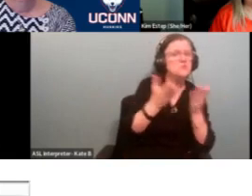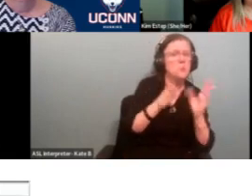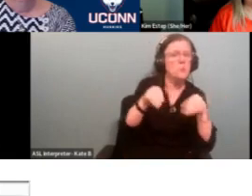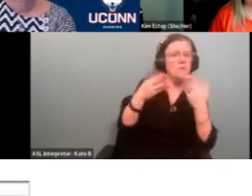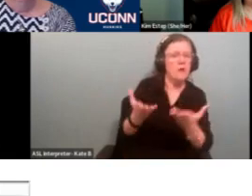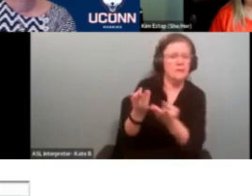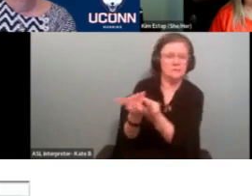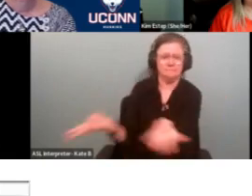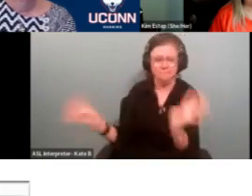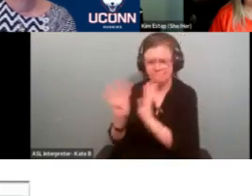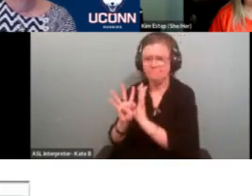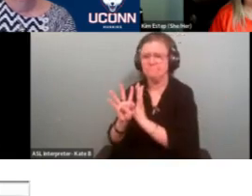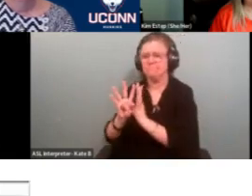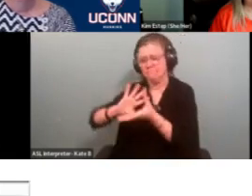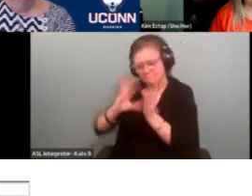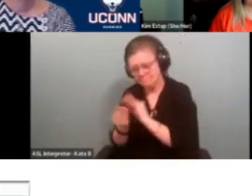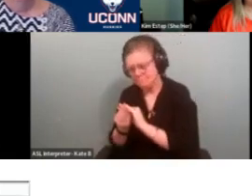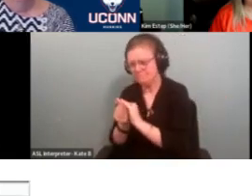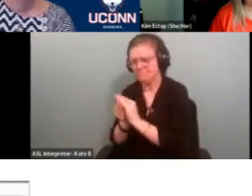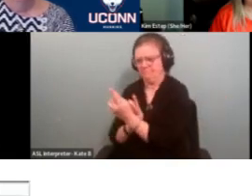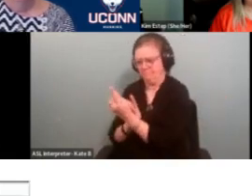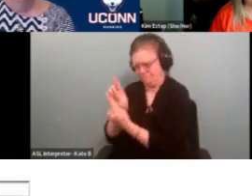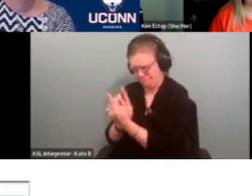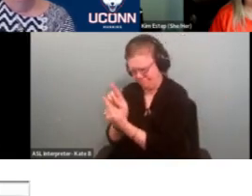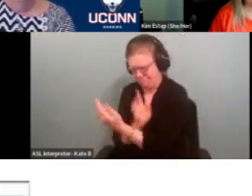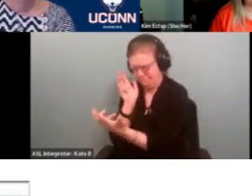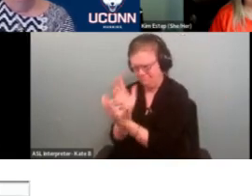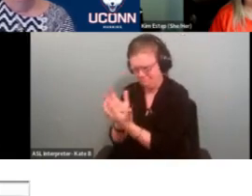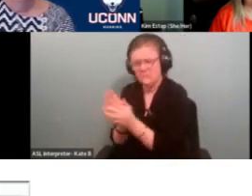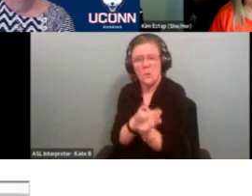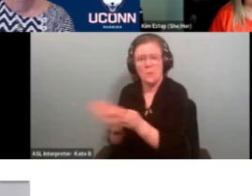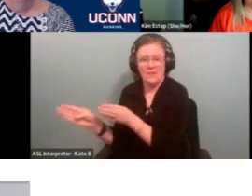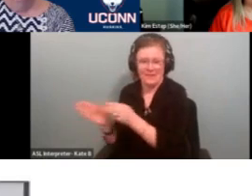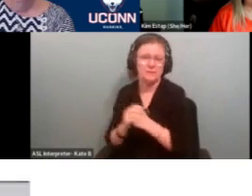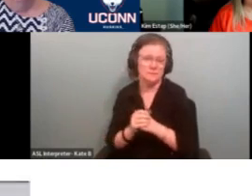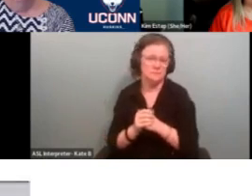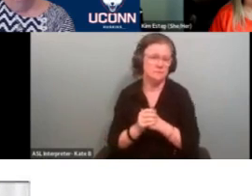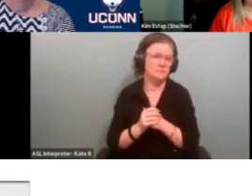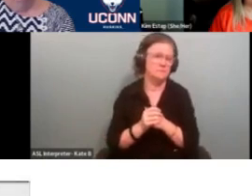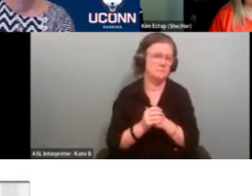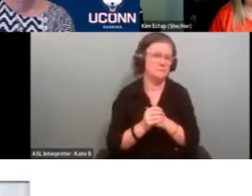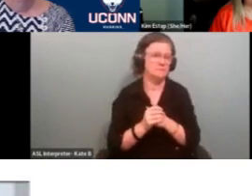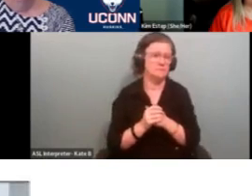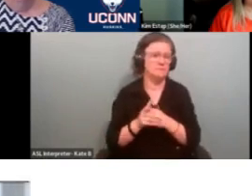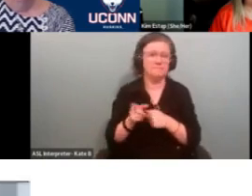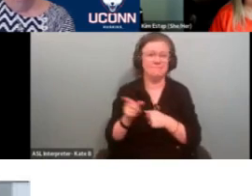comprehensive, individualized and creative plan of care. This is not your traditional plan of